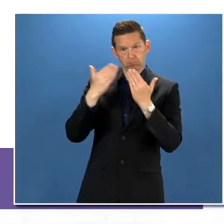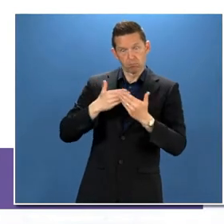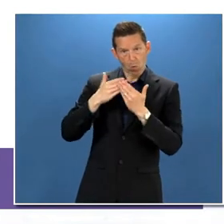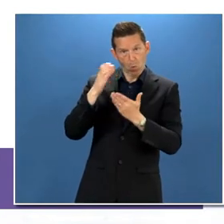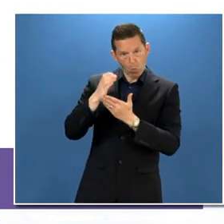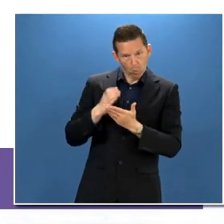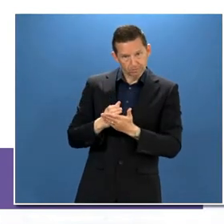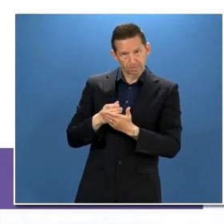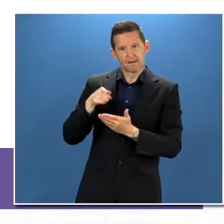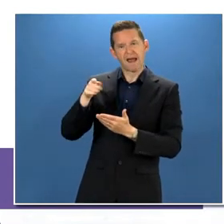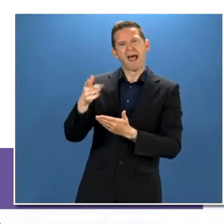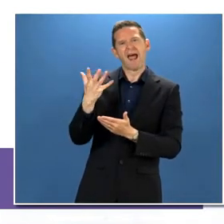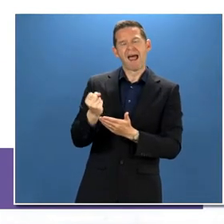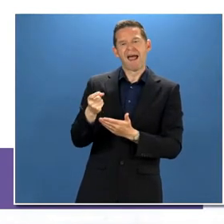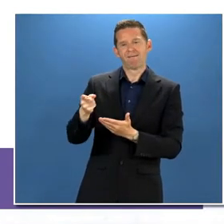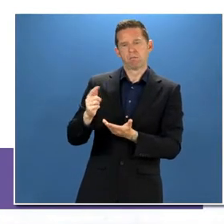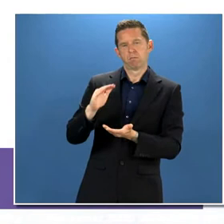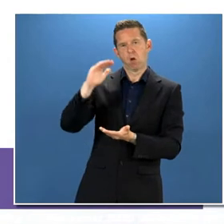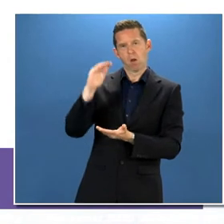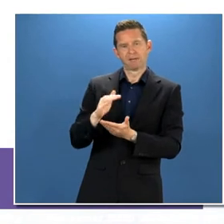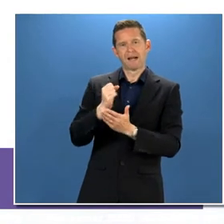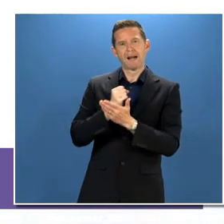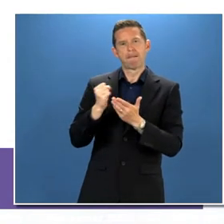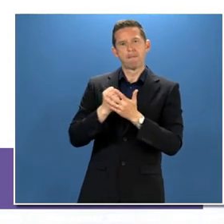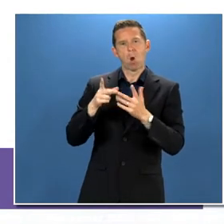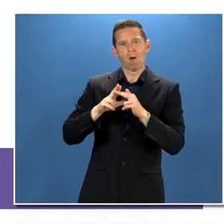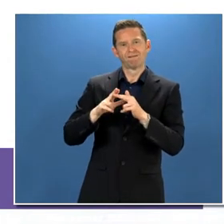which I still thought was quite a useful career, was law.